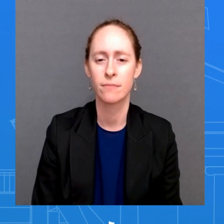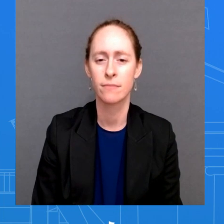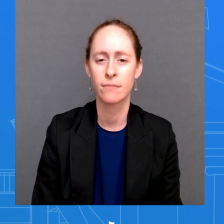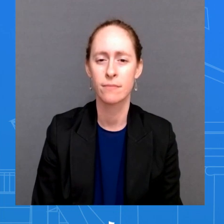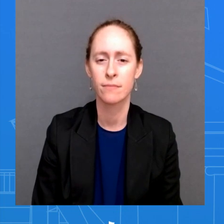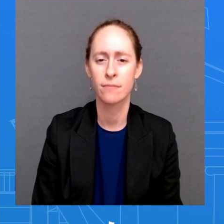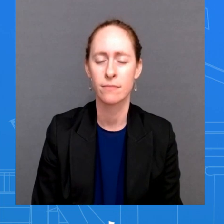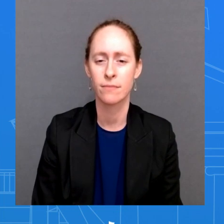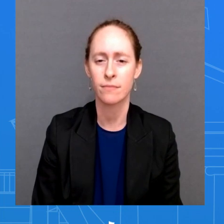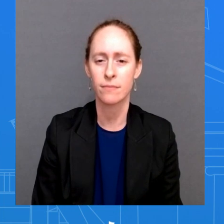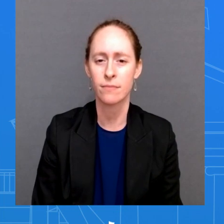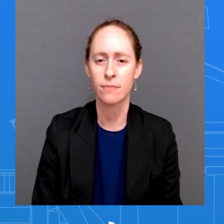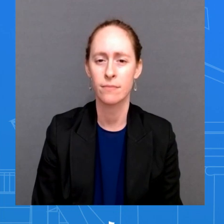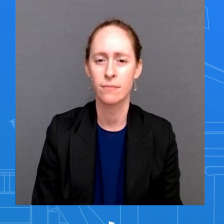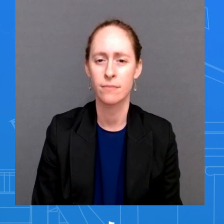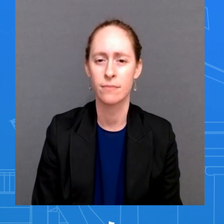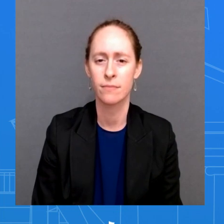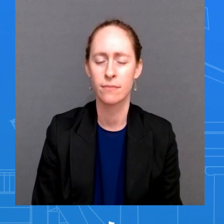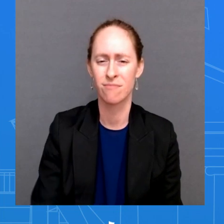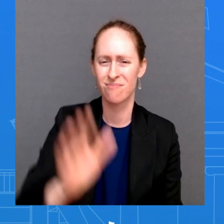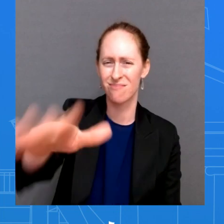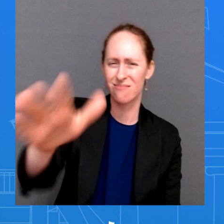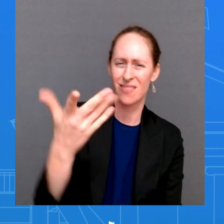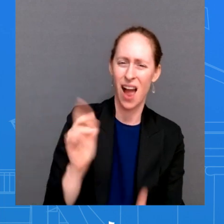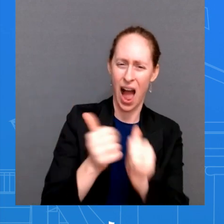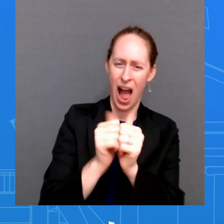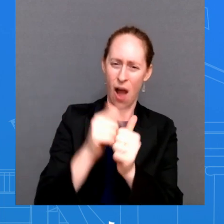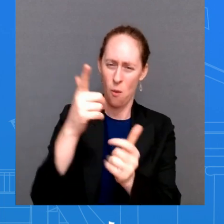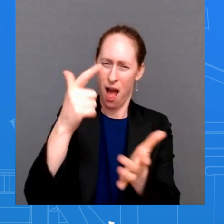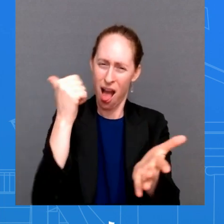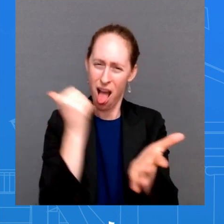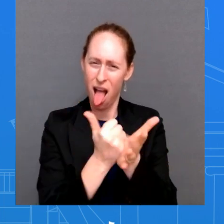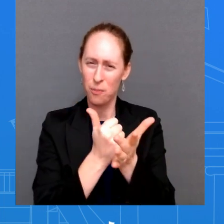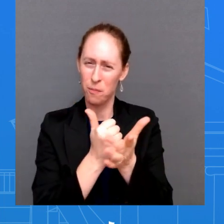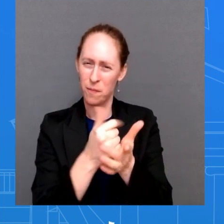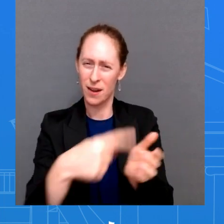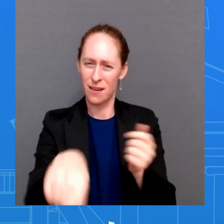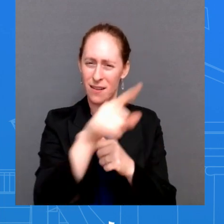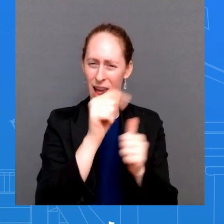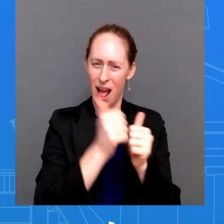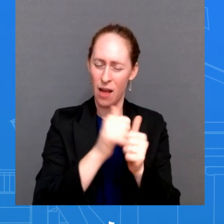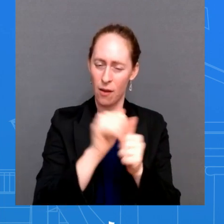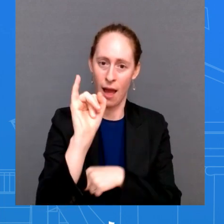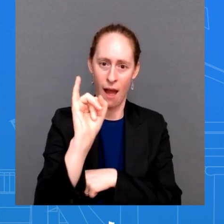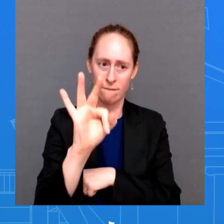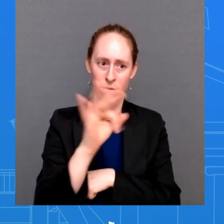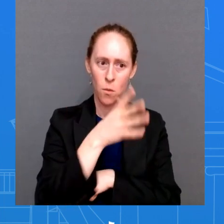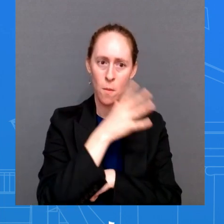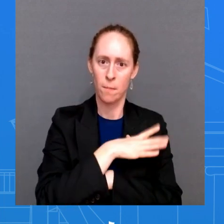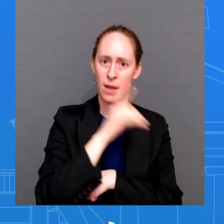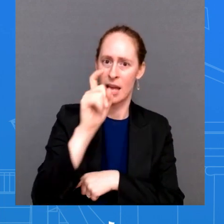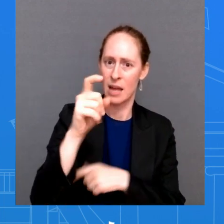given the restrictions of the Hyde Amendment? Ms. Jean-Pierre: So, that is something that HHS will come up with the details on that and --